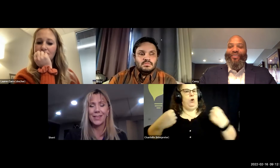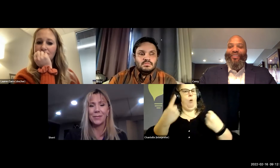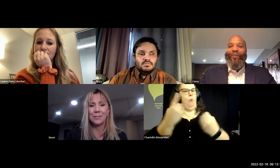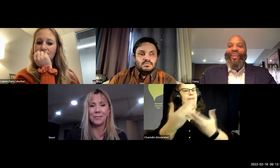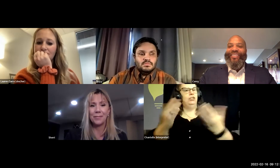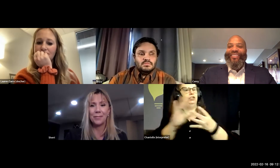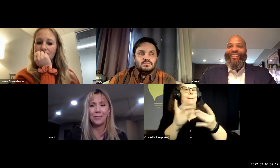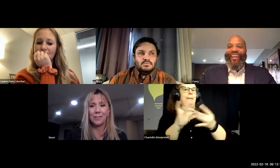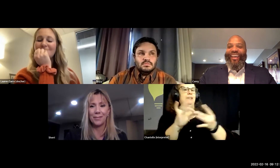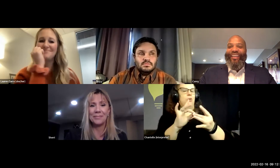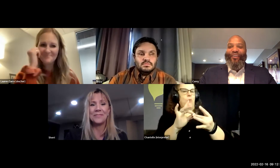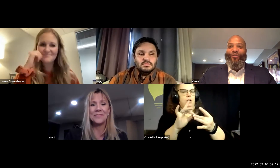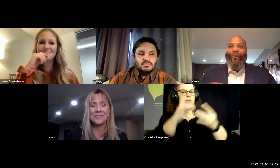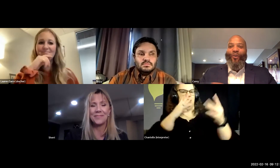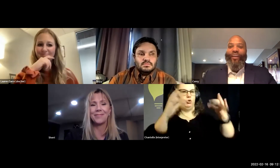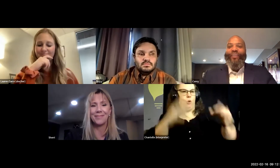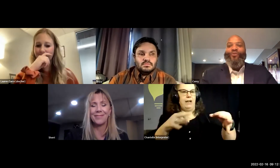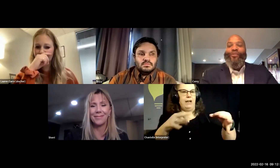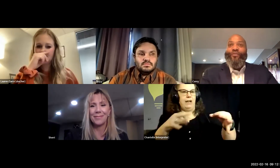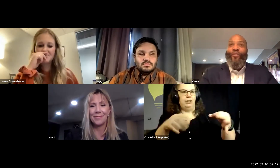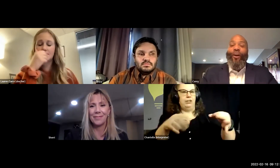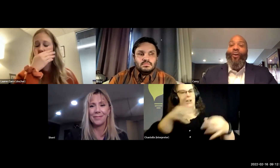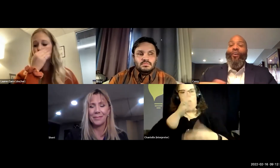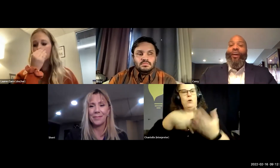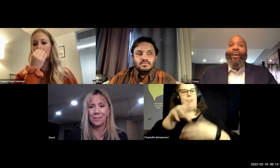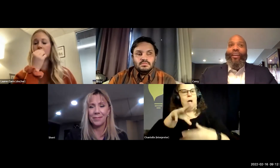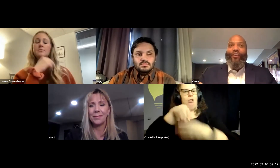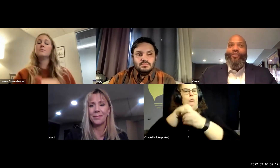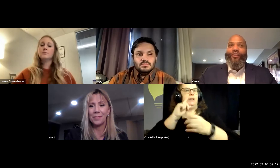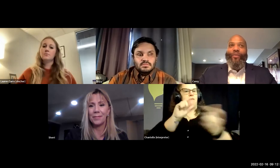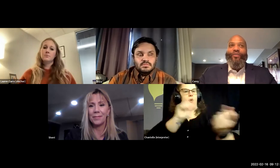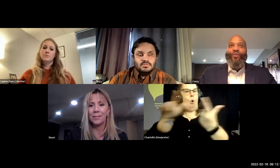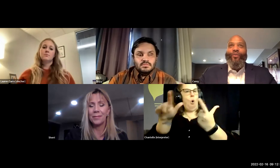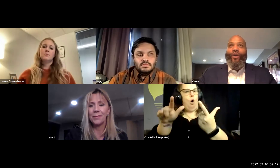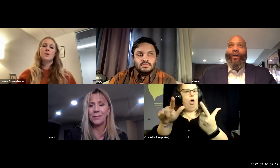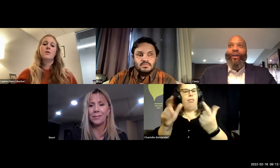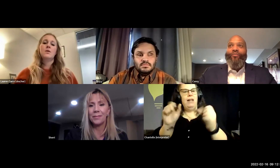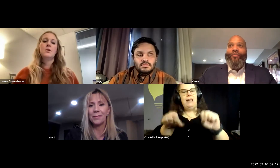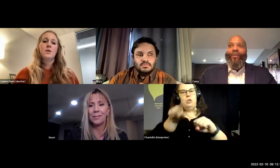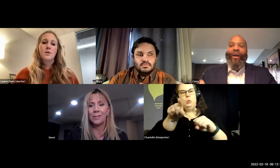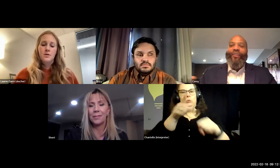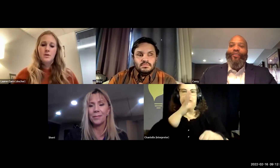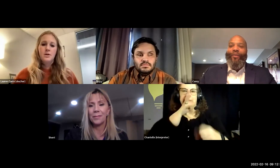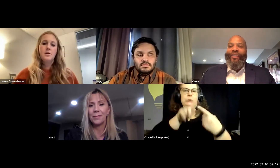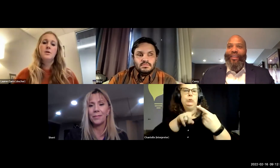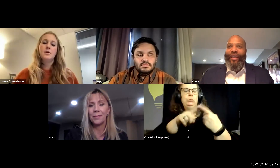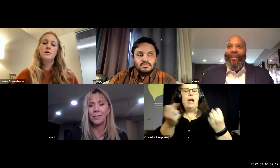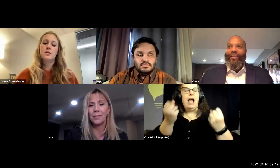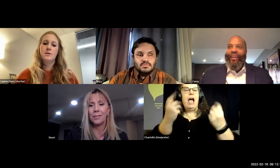is determination. You spoke about inclusion for all. Can you speak to the amount of determination